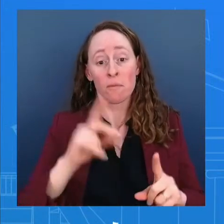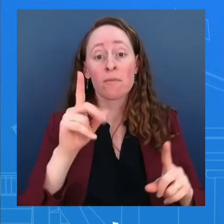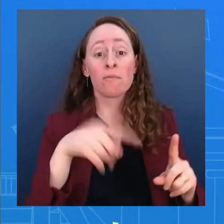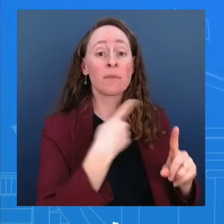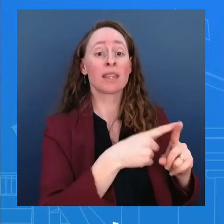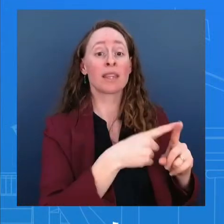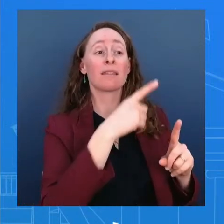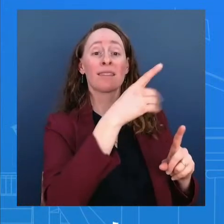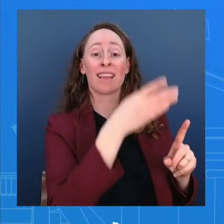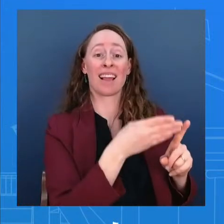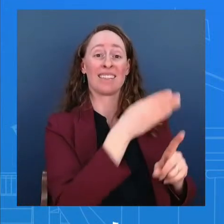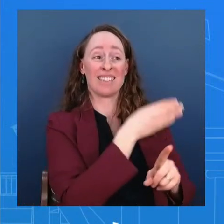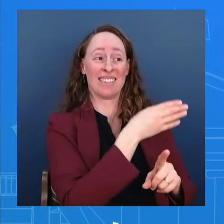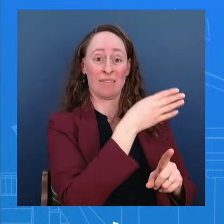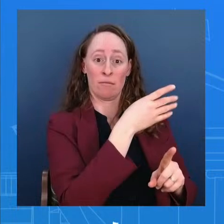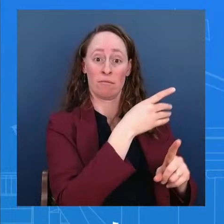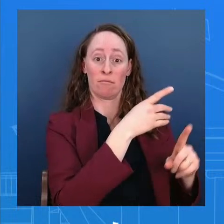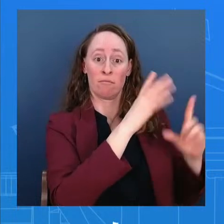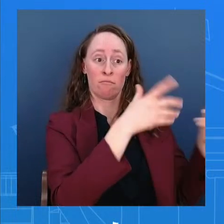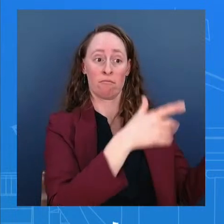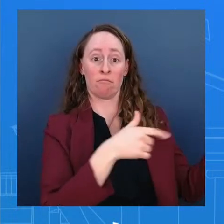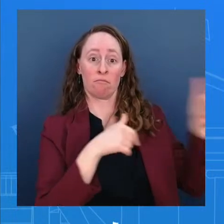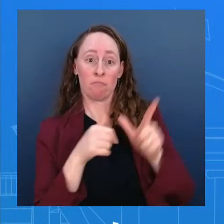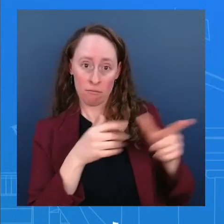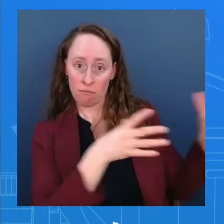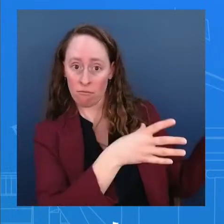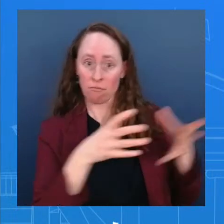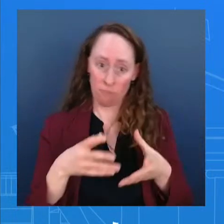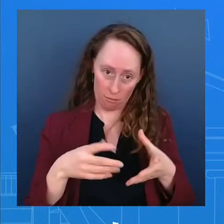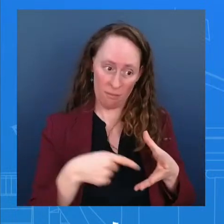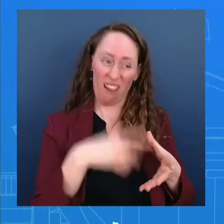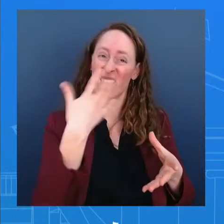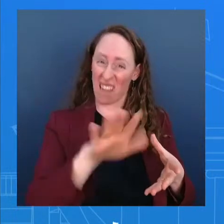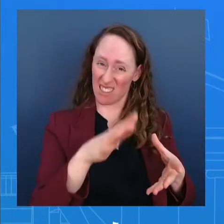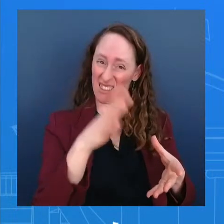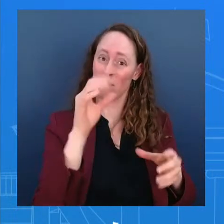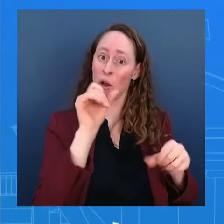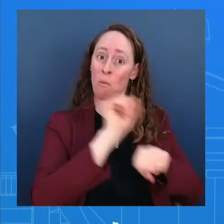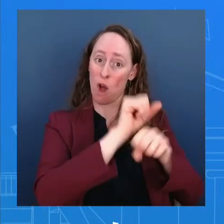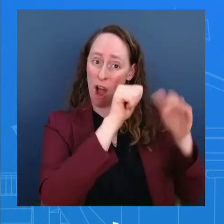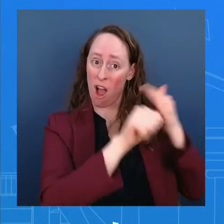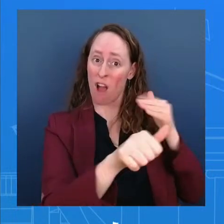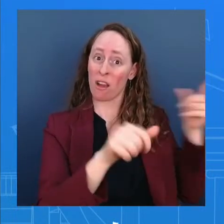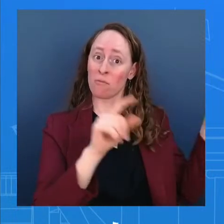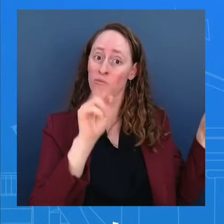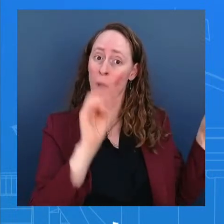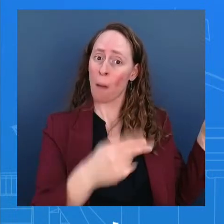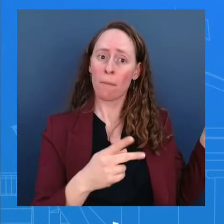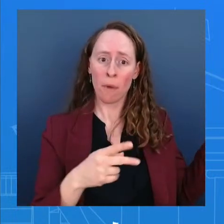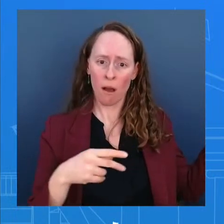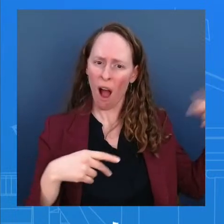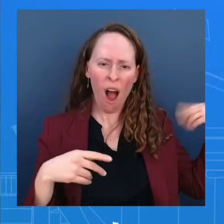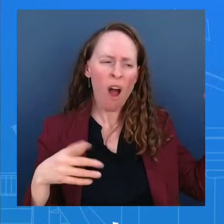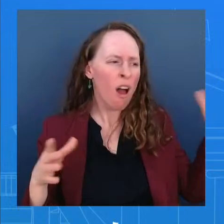regardless of their political affiliation.” The incoming administration will have to make its own decisions. Yeah. The Press: Jake, going back to AI